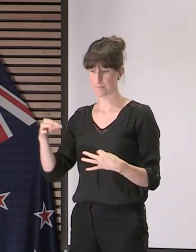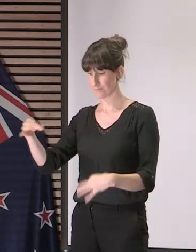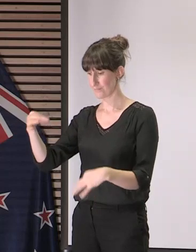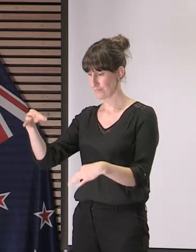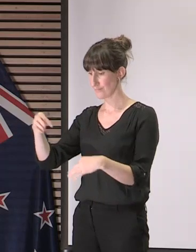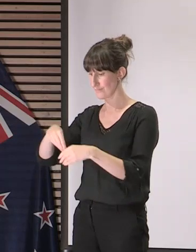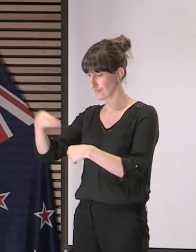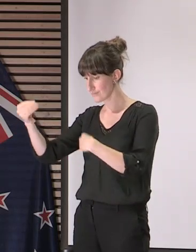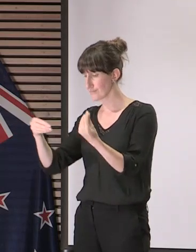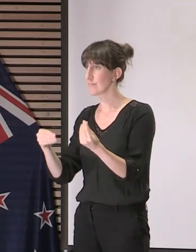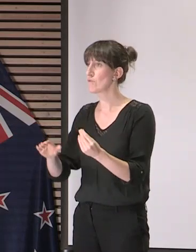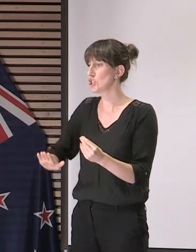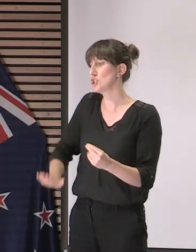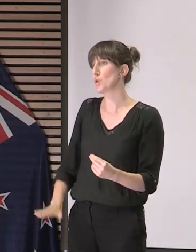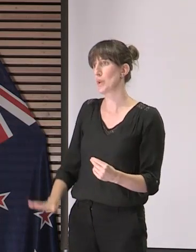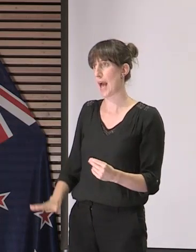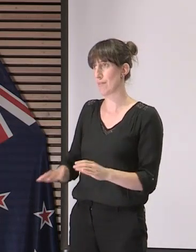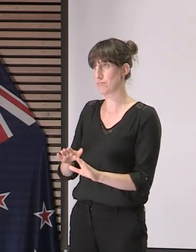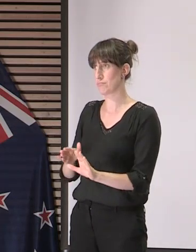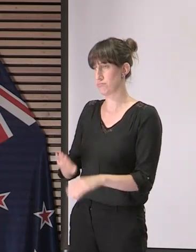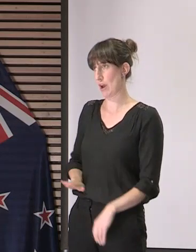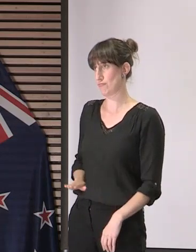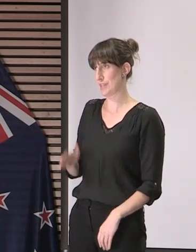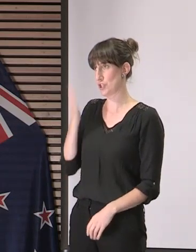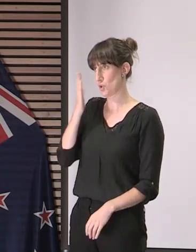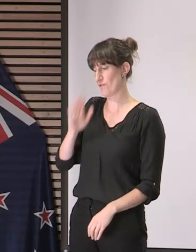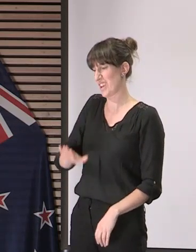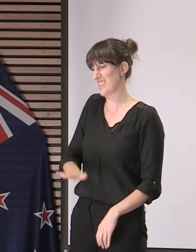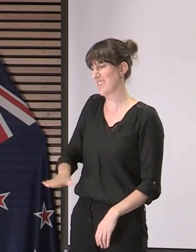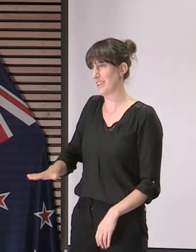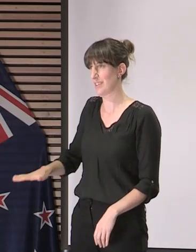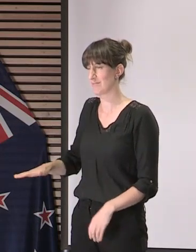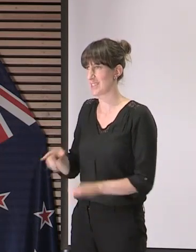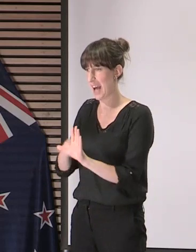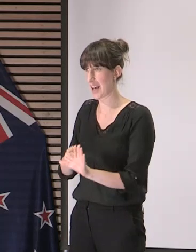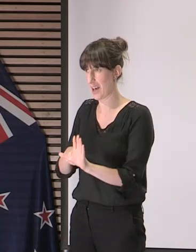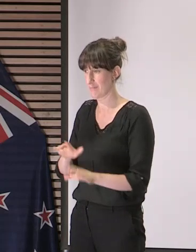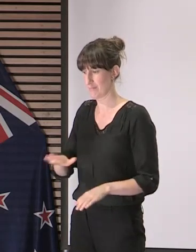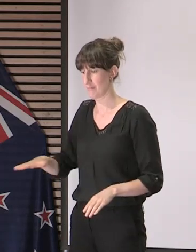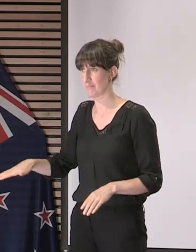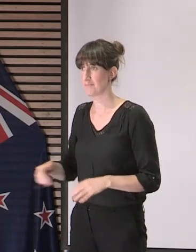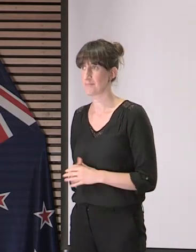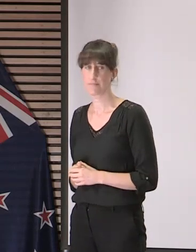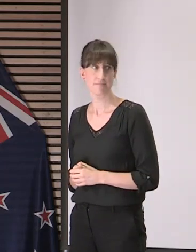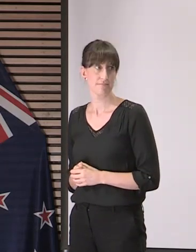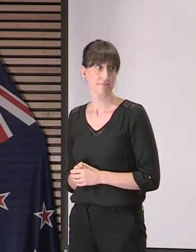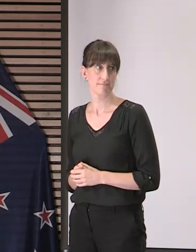one of the packs for senior primary school. I have a pack